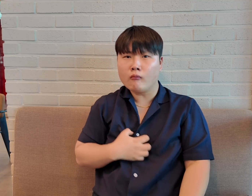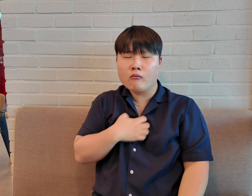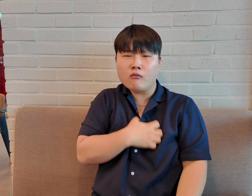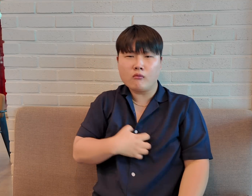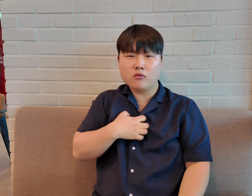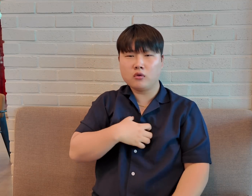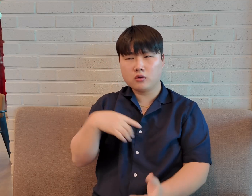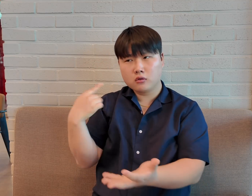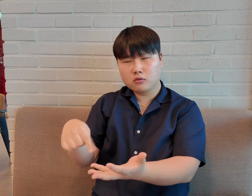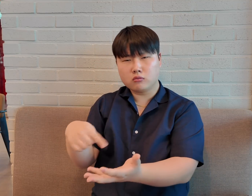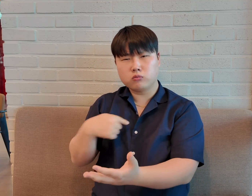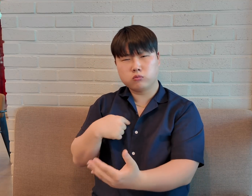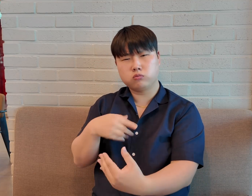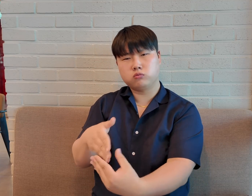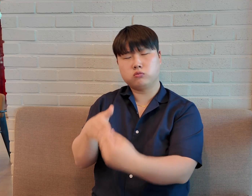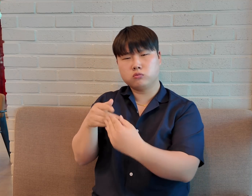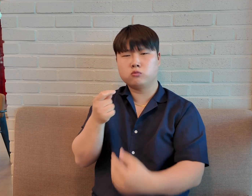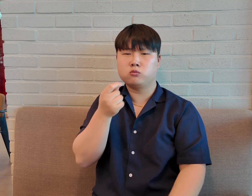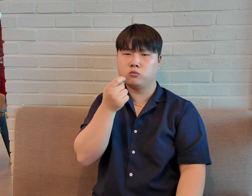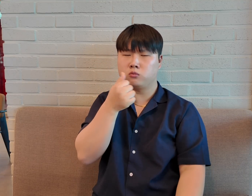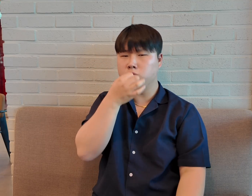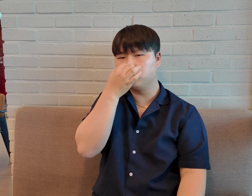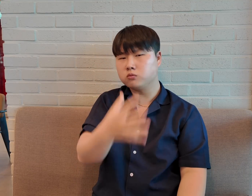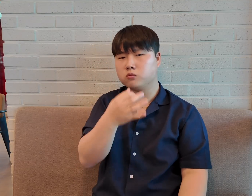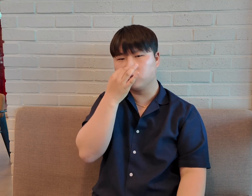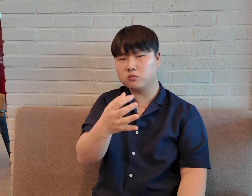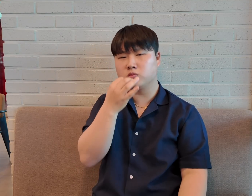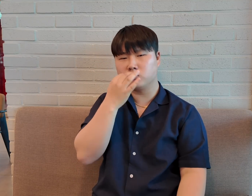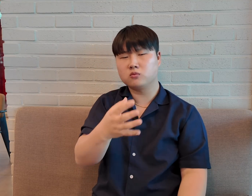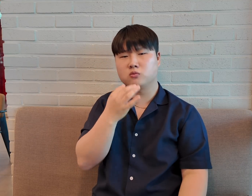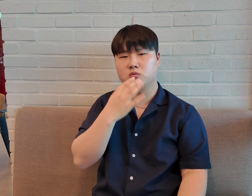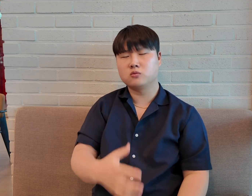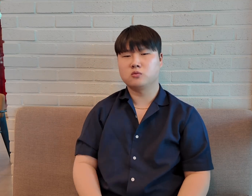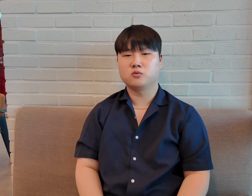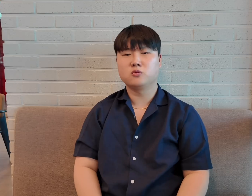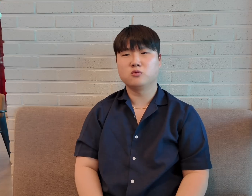It's not easy. It's difficult to teach classes for those people.